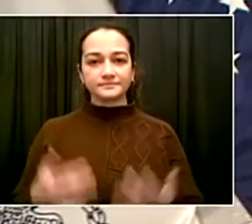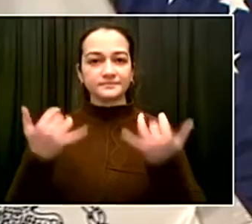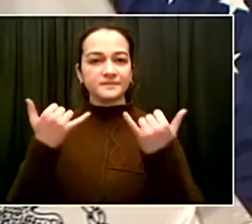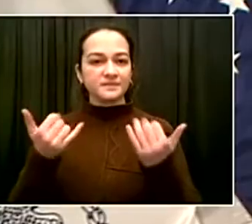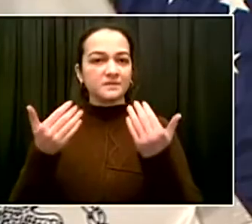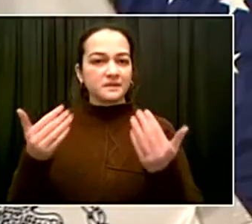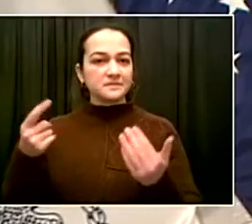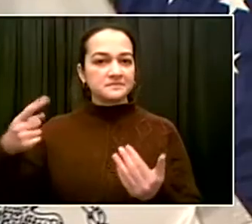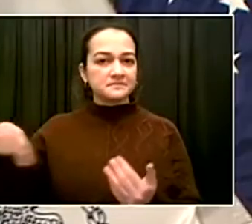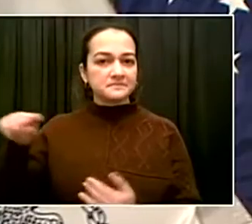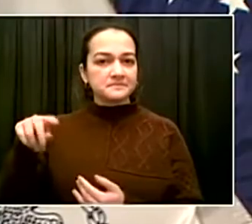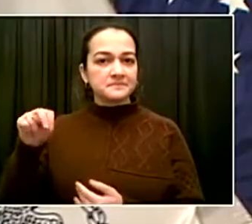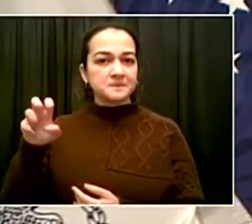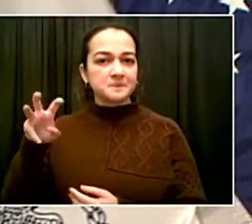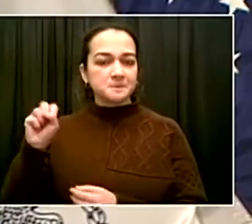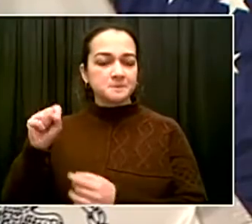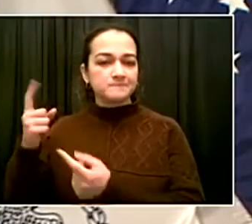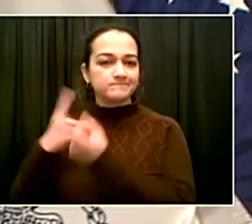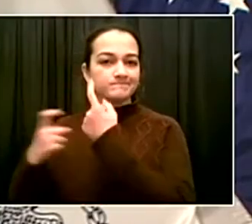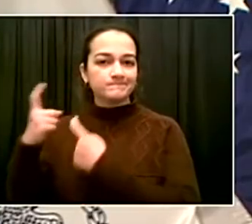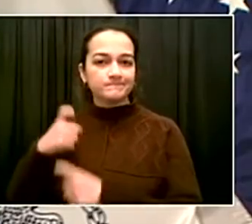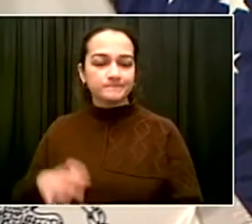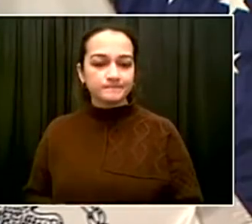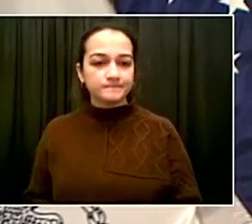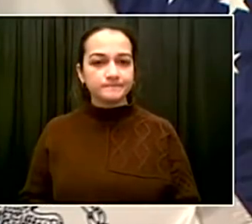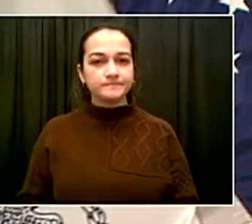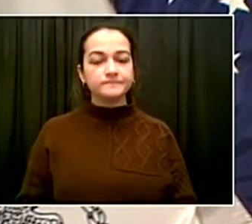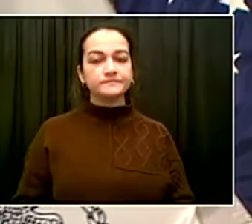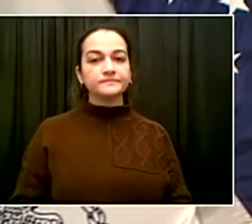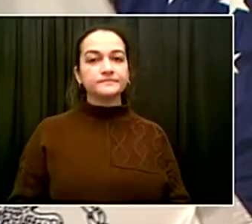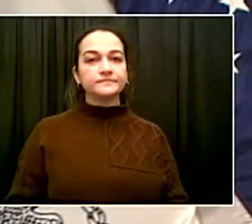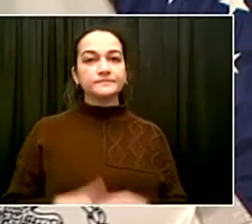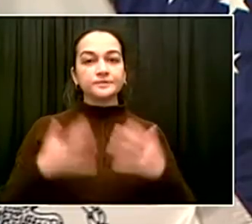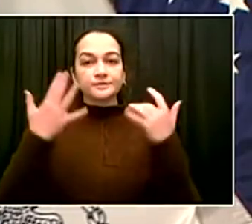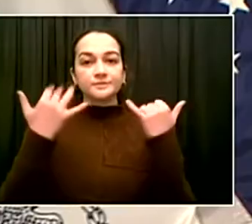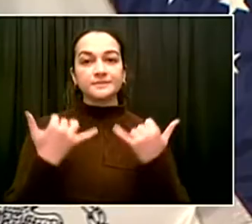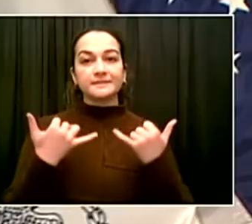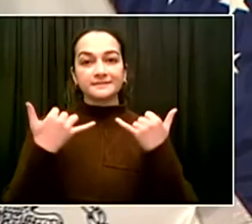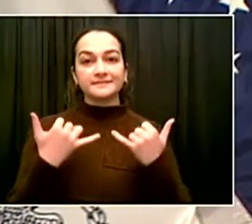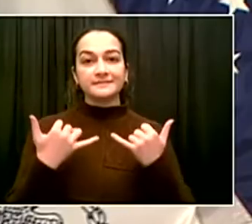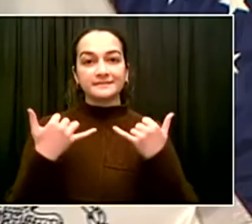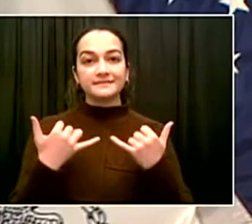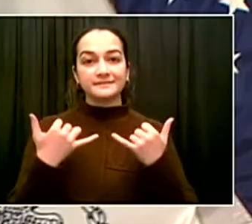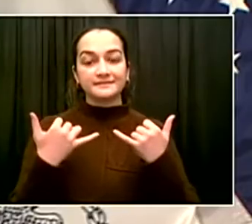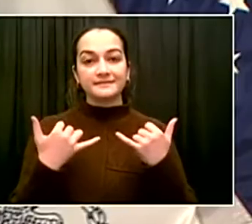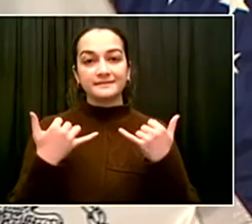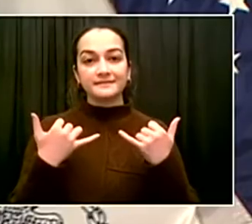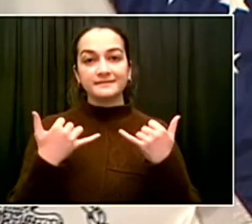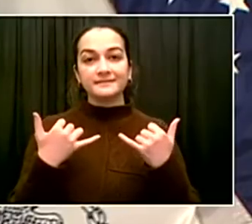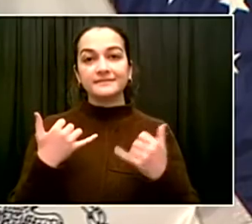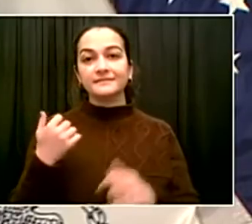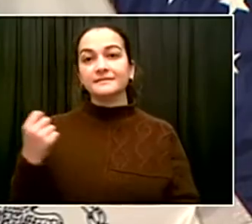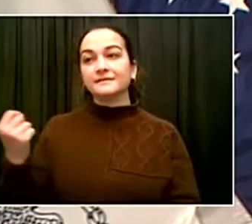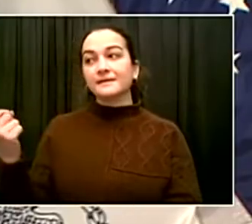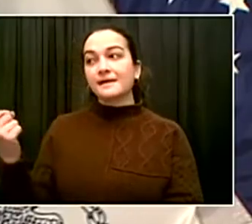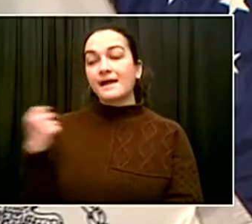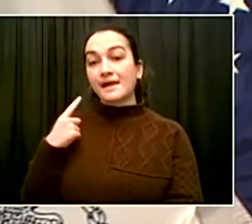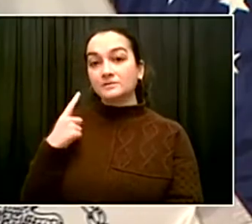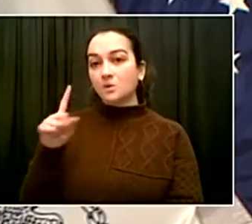OUTLET OF EACH JOURNALIST.